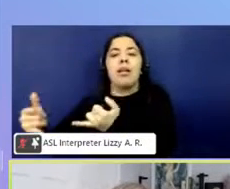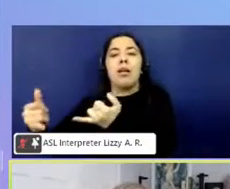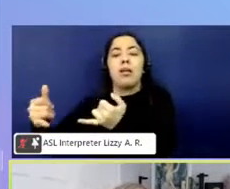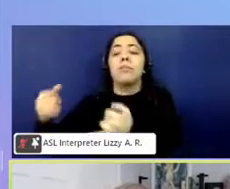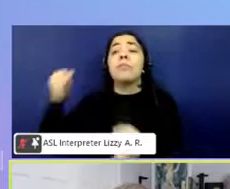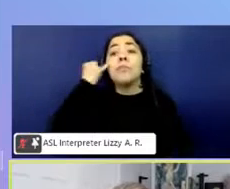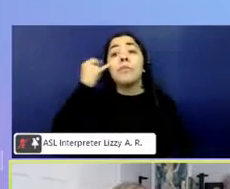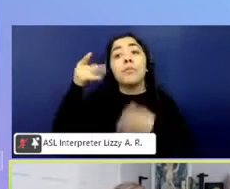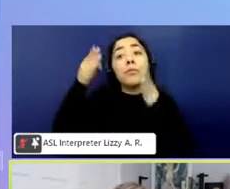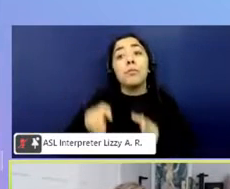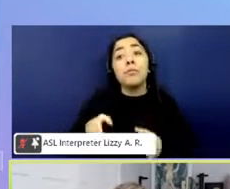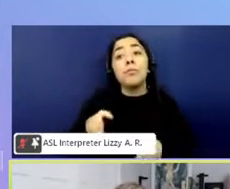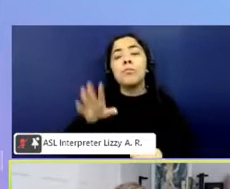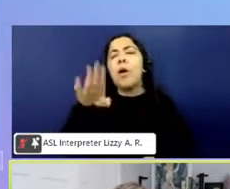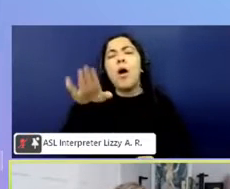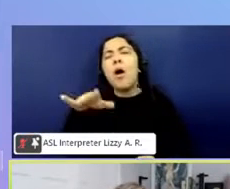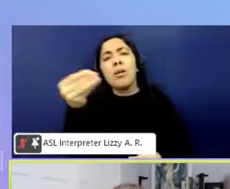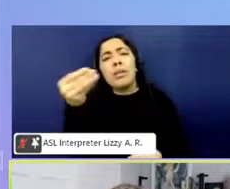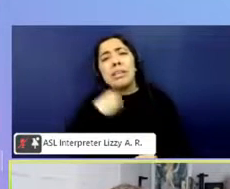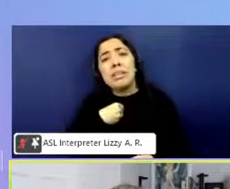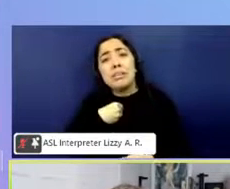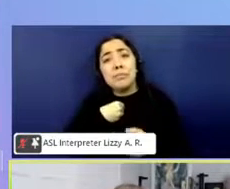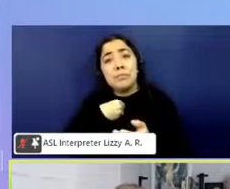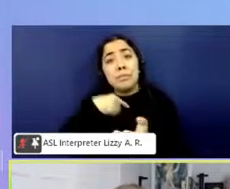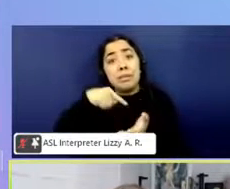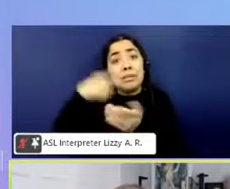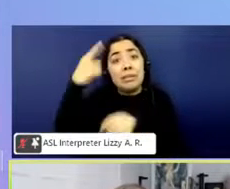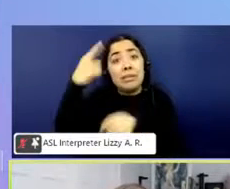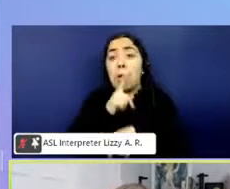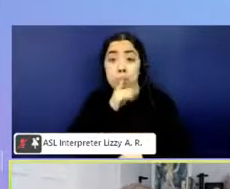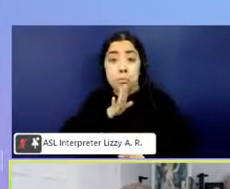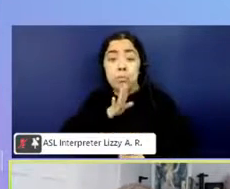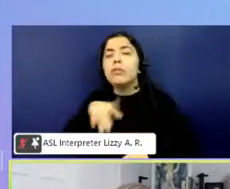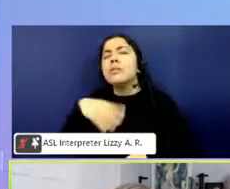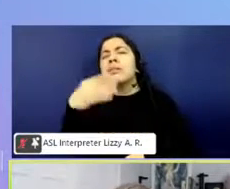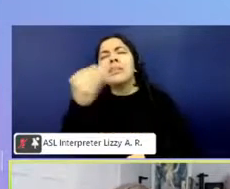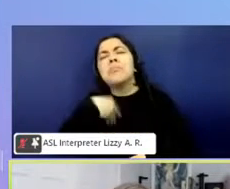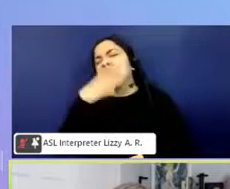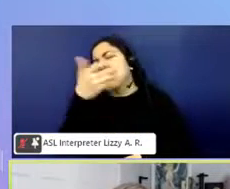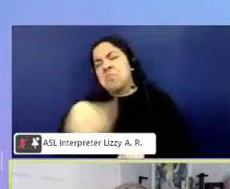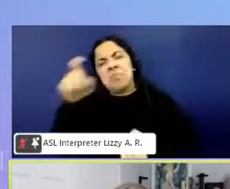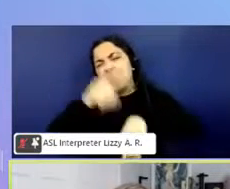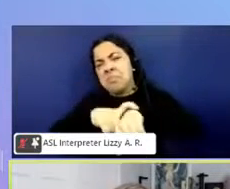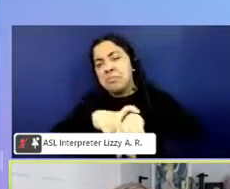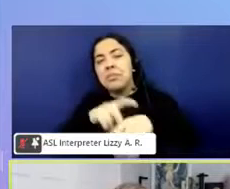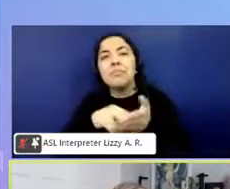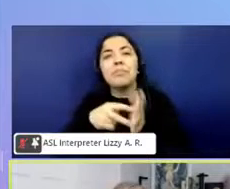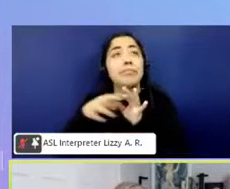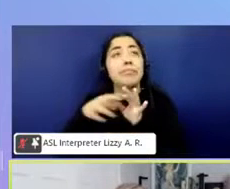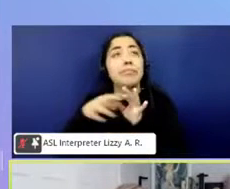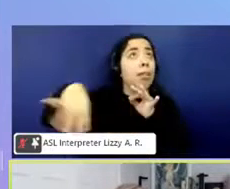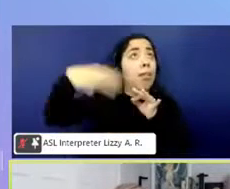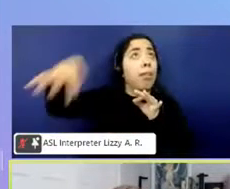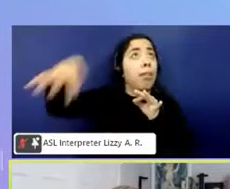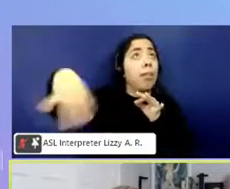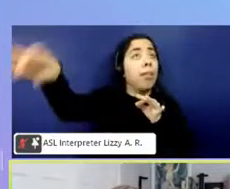next to everything else now for me I like clear deadlines because I have an overwhelming fear